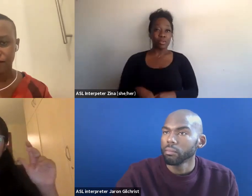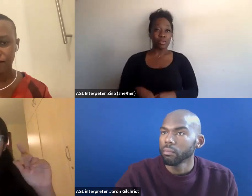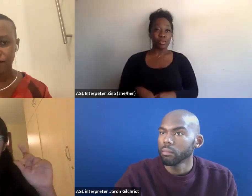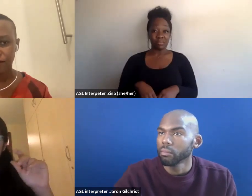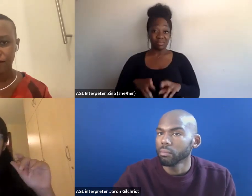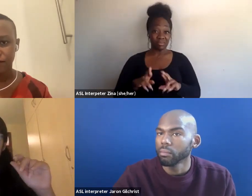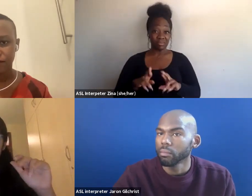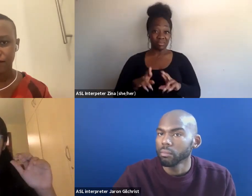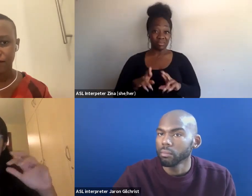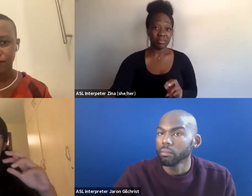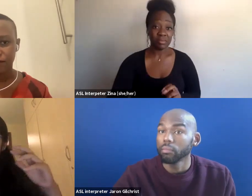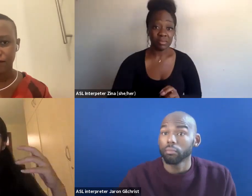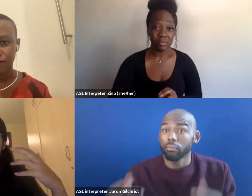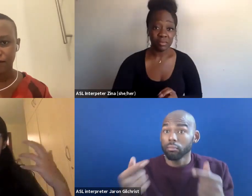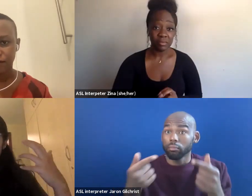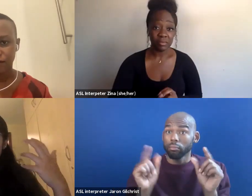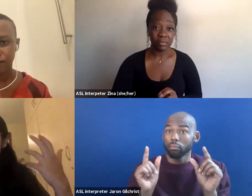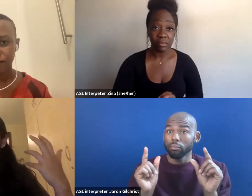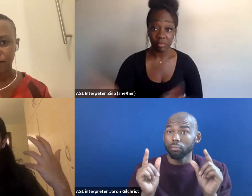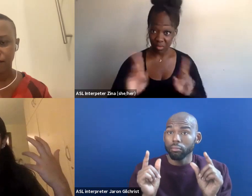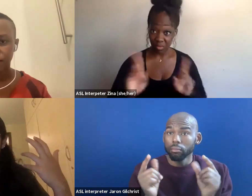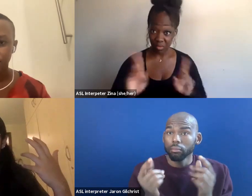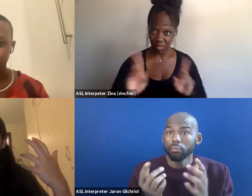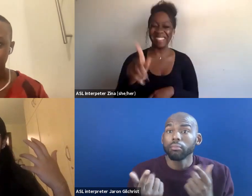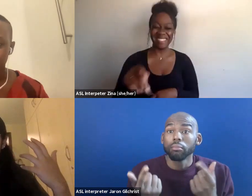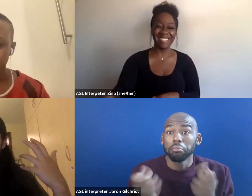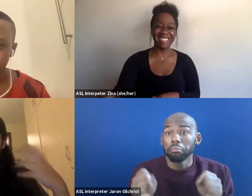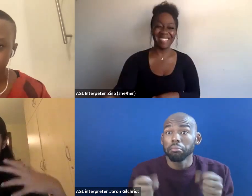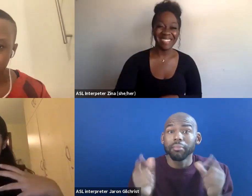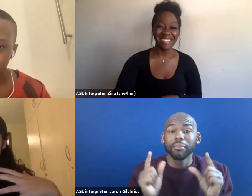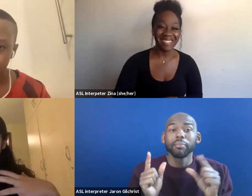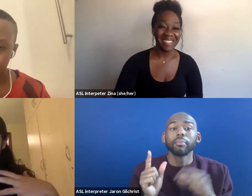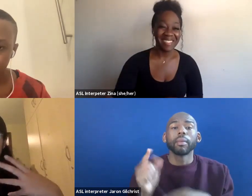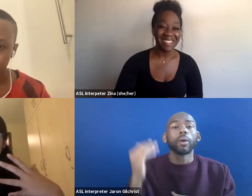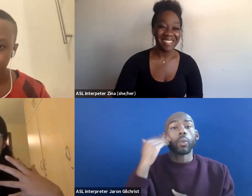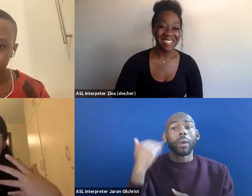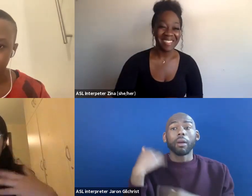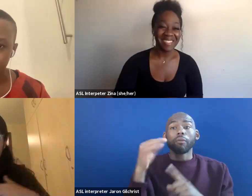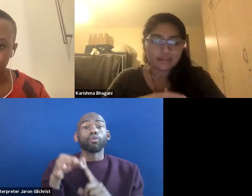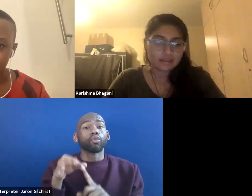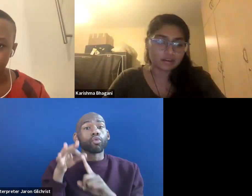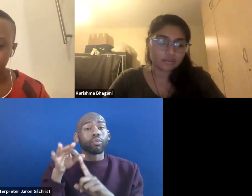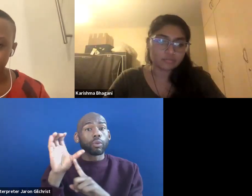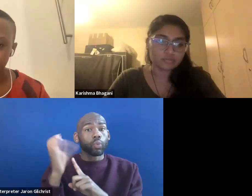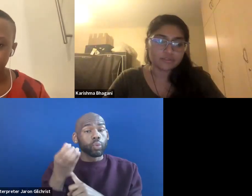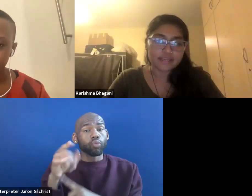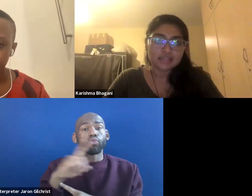about the different sense in those and I'm sure. And, you know, inevitably the external circumstances really affected the way you devised.